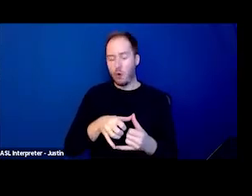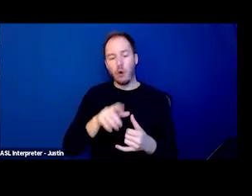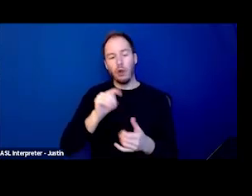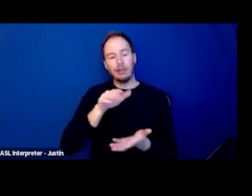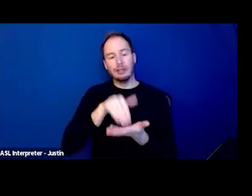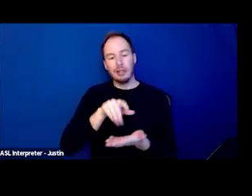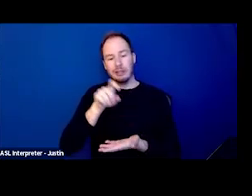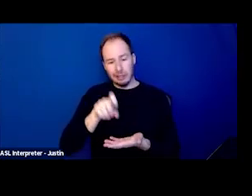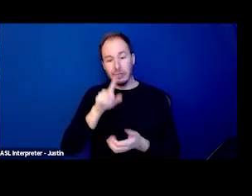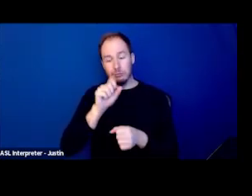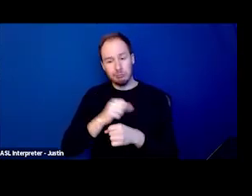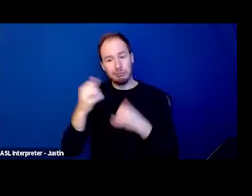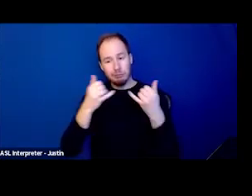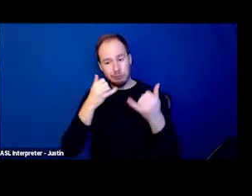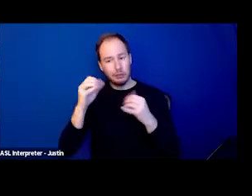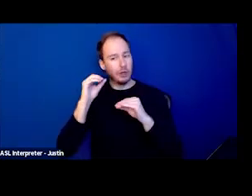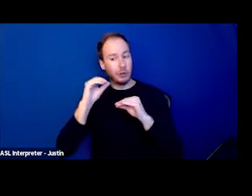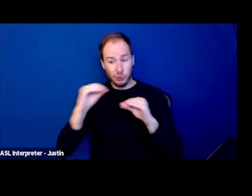been answering calls with no funding from the state.